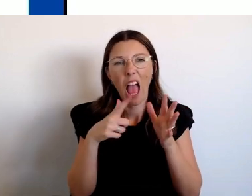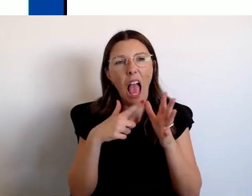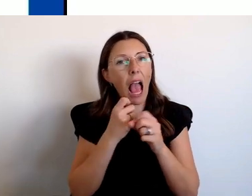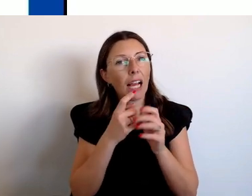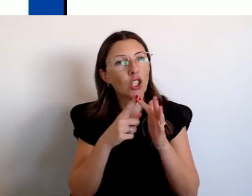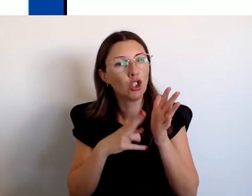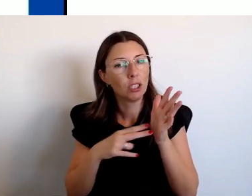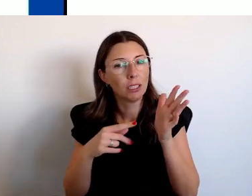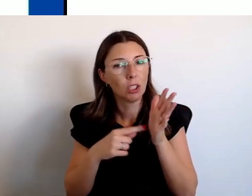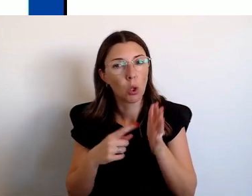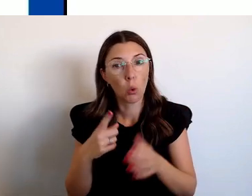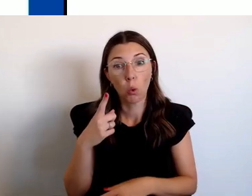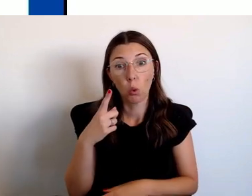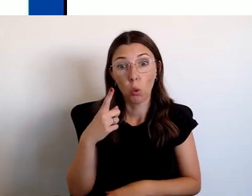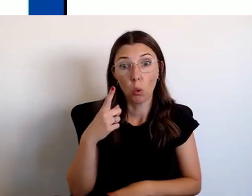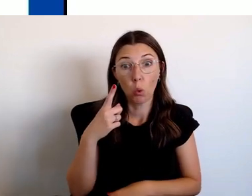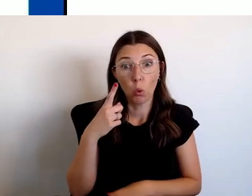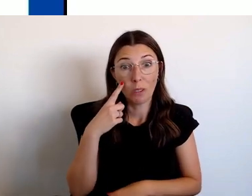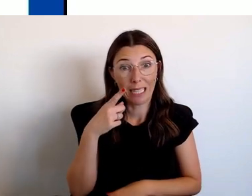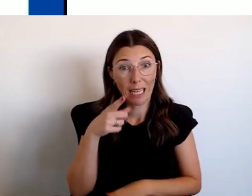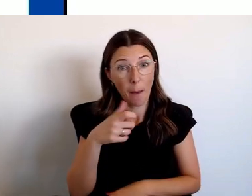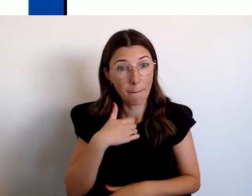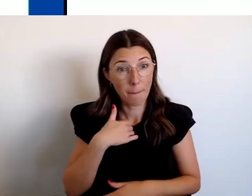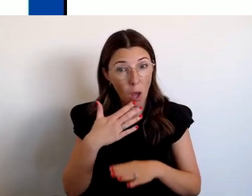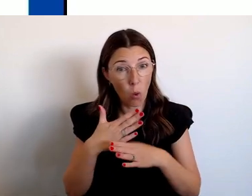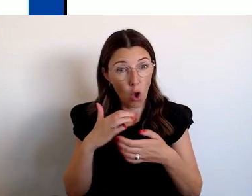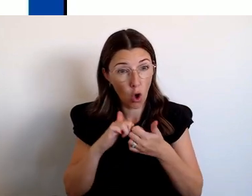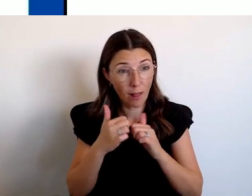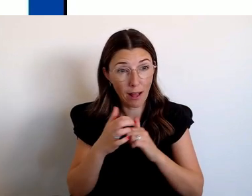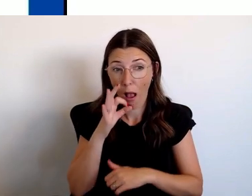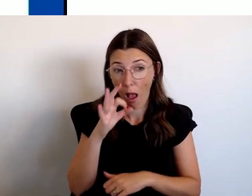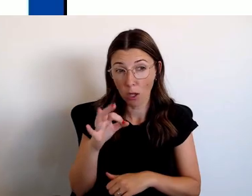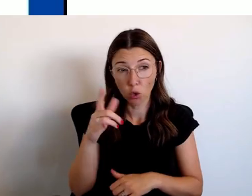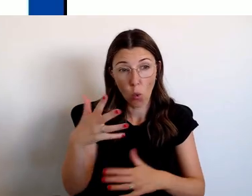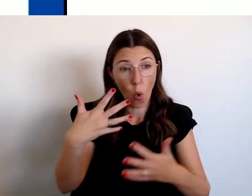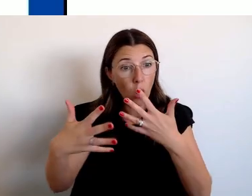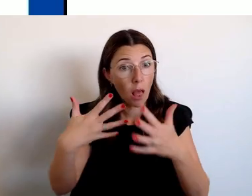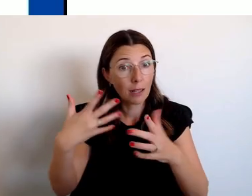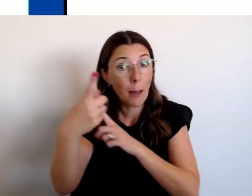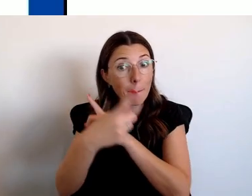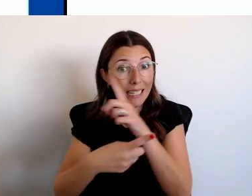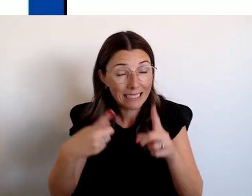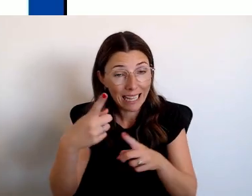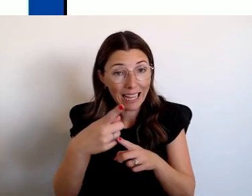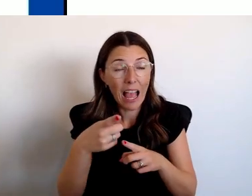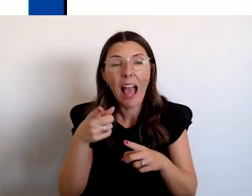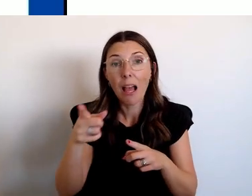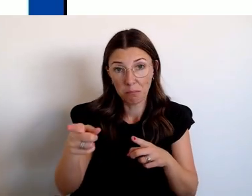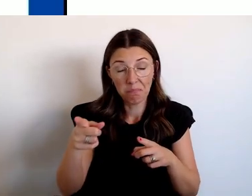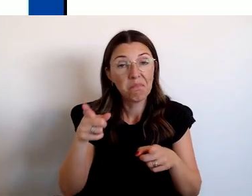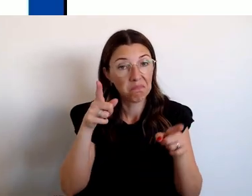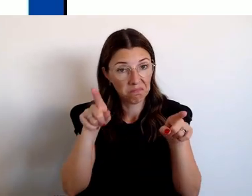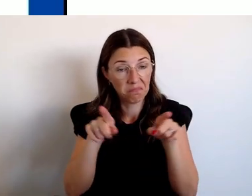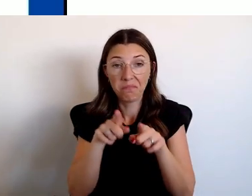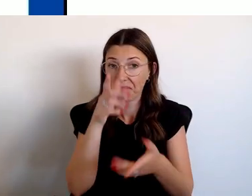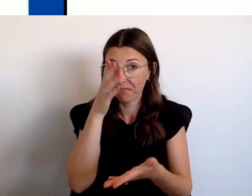see one of my colleagues here was getting the channel agent to arrange a meeting. And you'll be able to see that in front of you. Again, behaves like a...